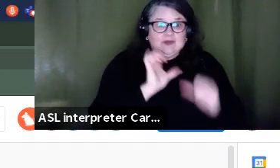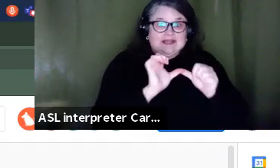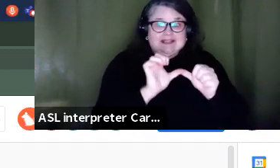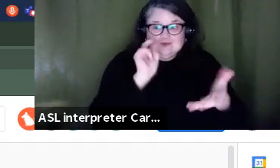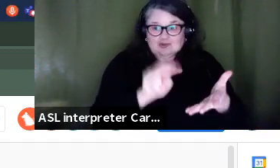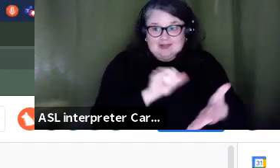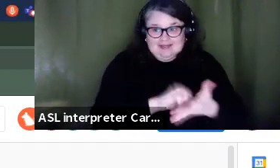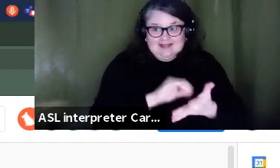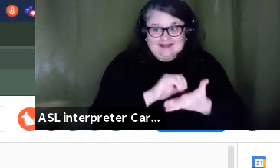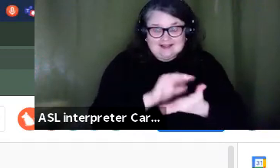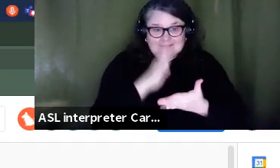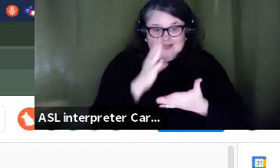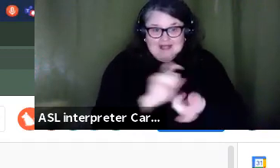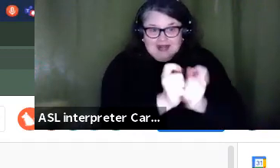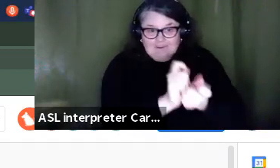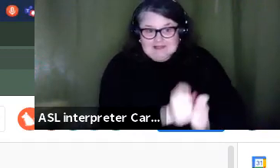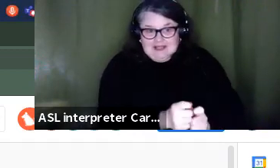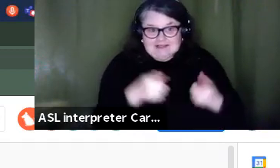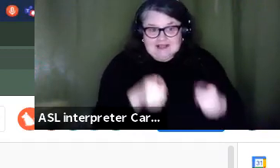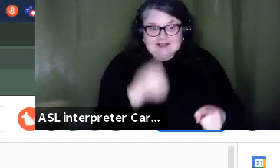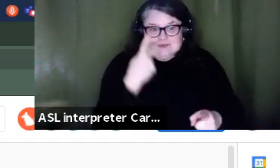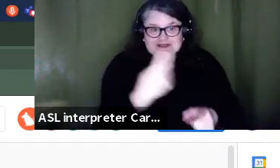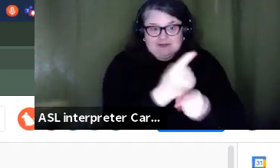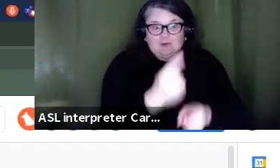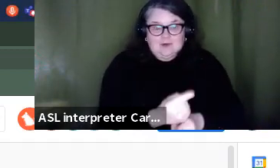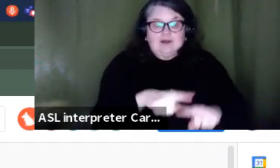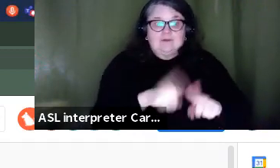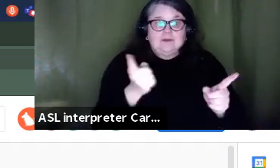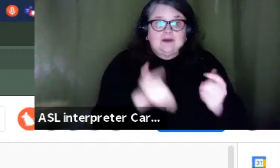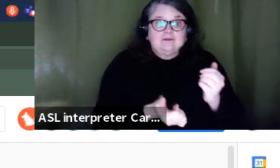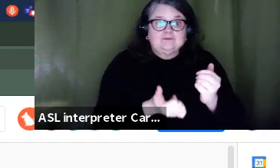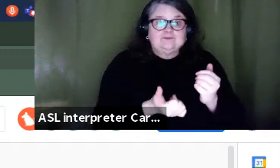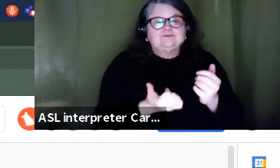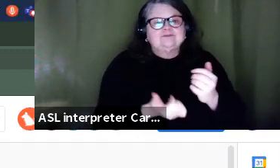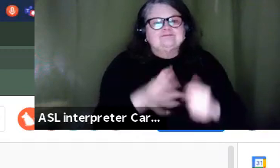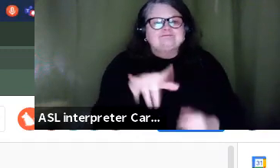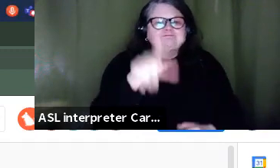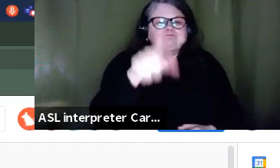advocacytoolkit. That will get you to the advocacy toolkit. We continue to look at this document and make